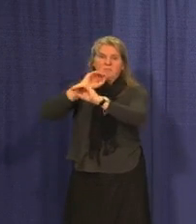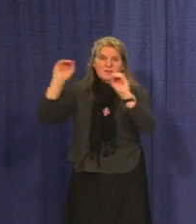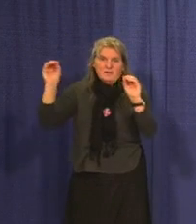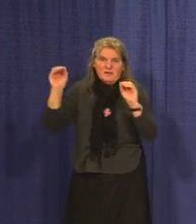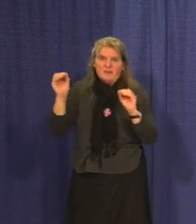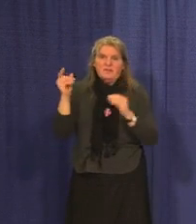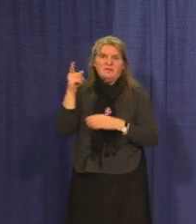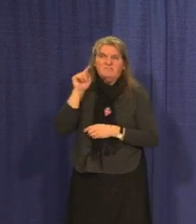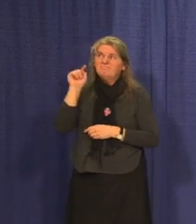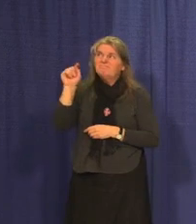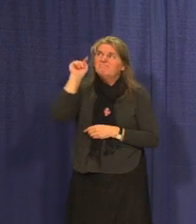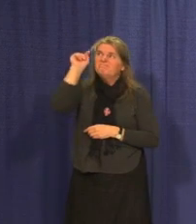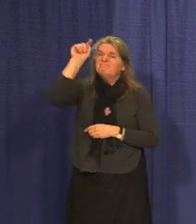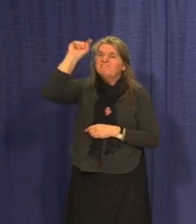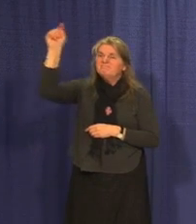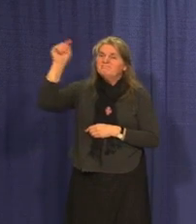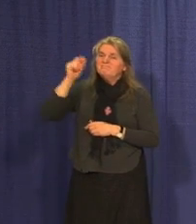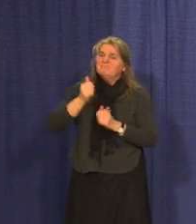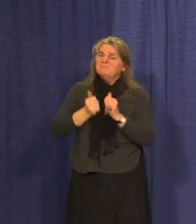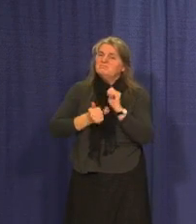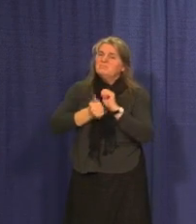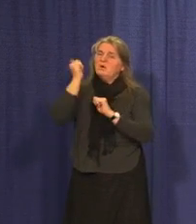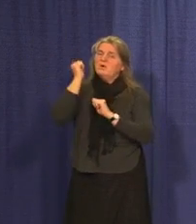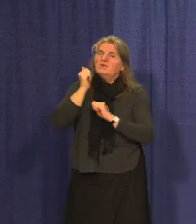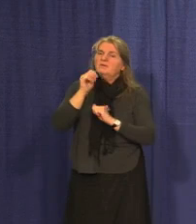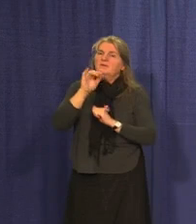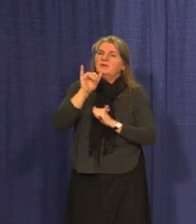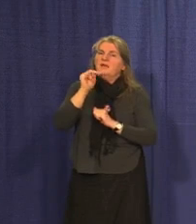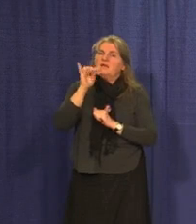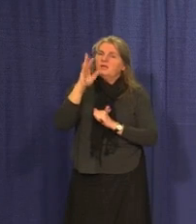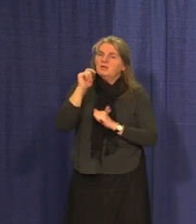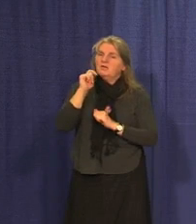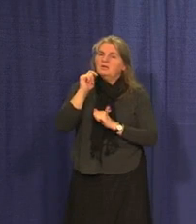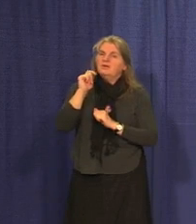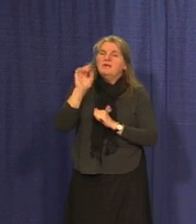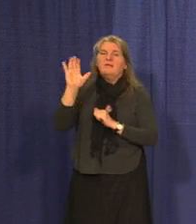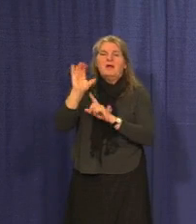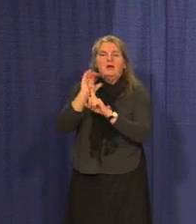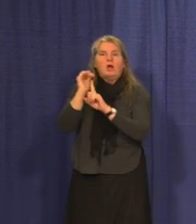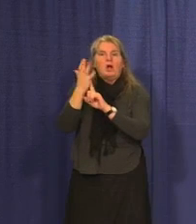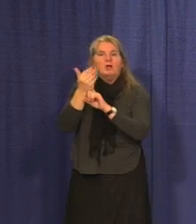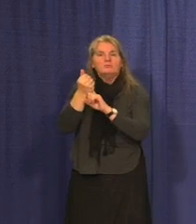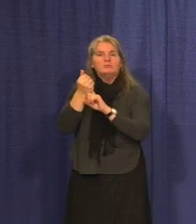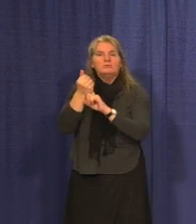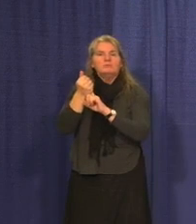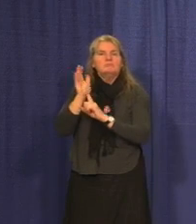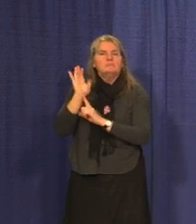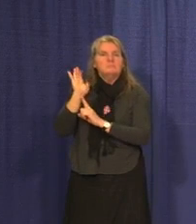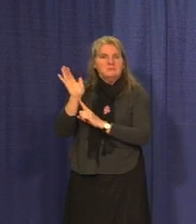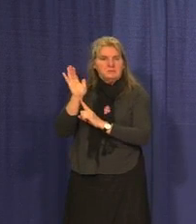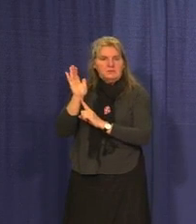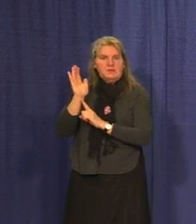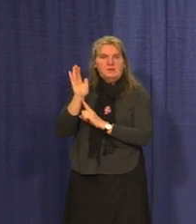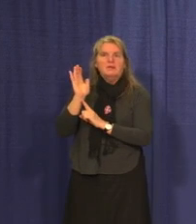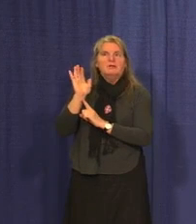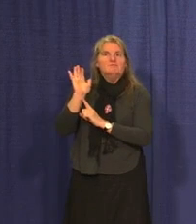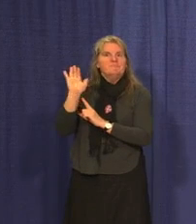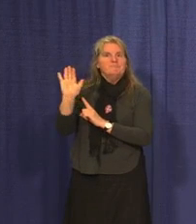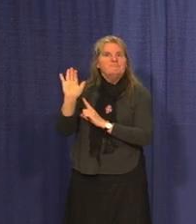connected by road, that are largely Inuit and culturally